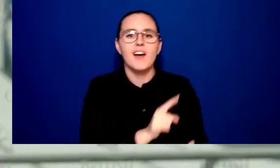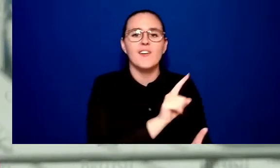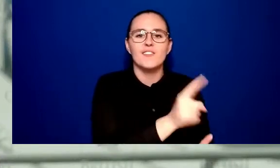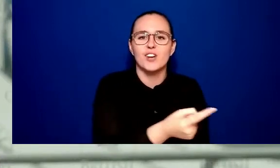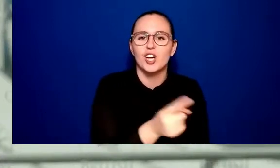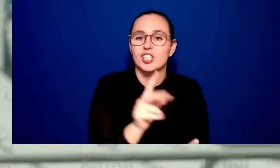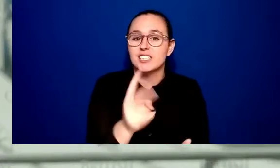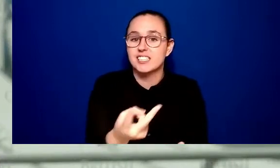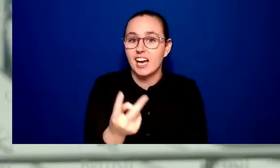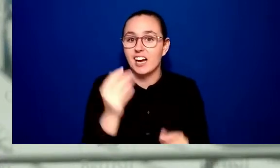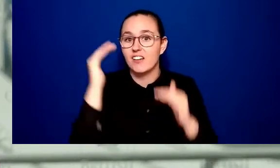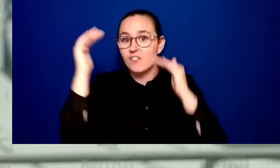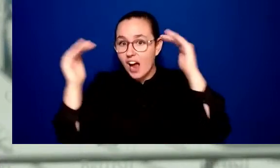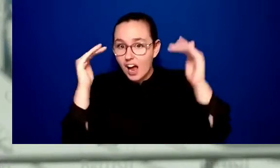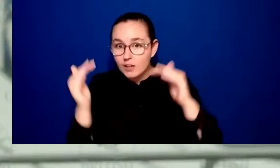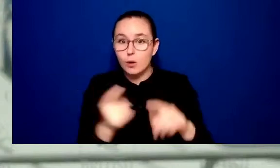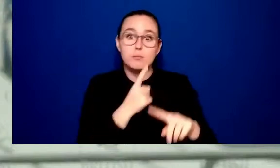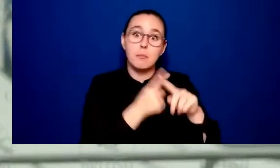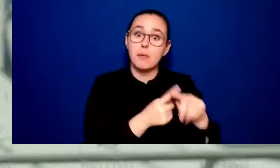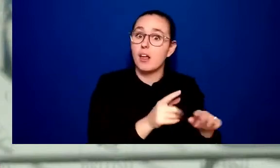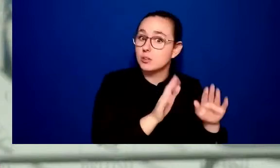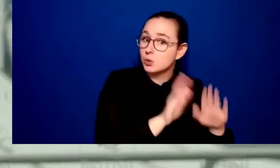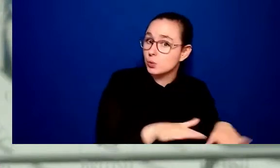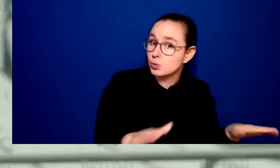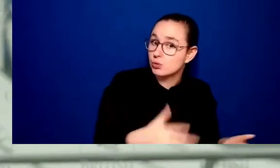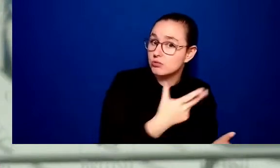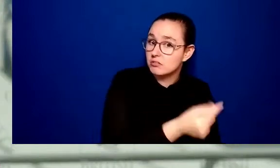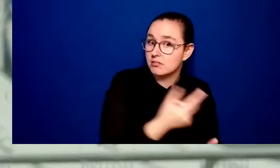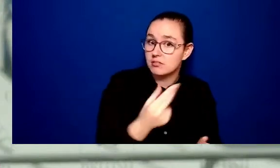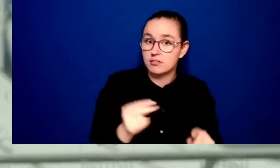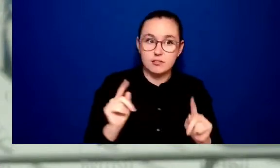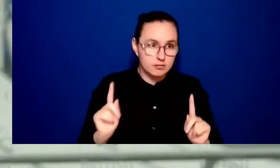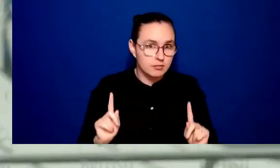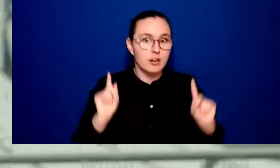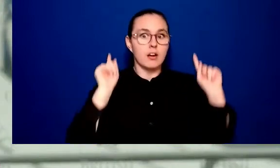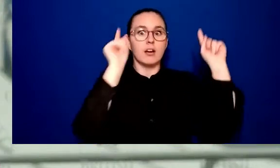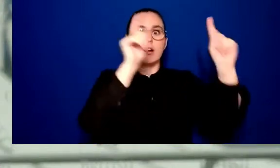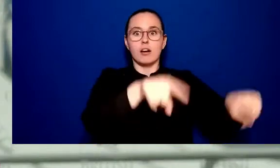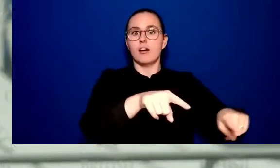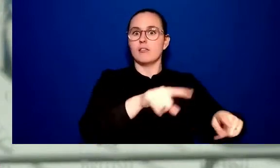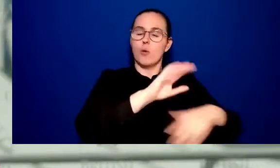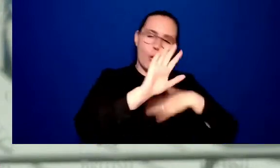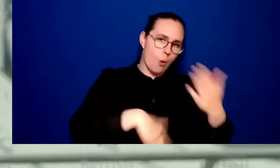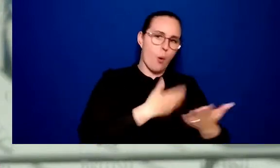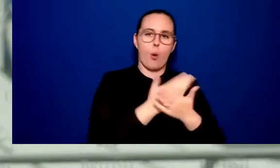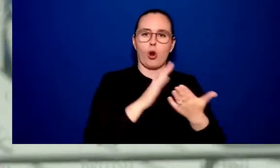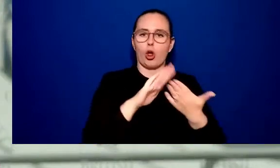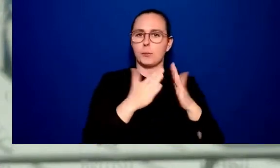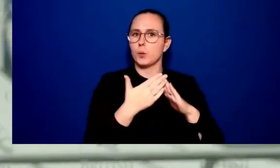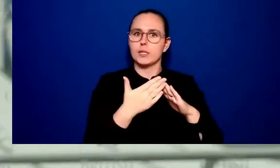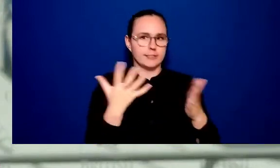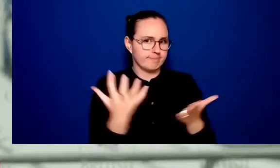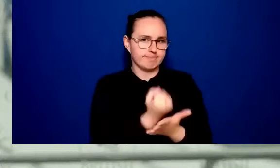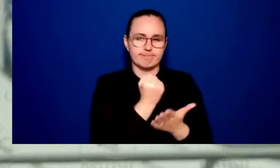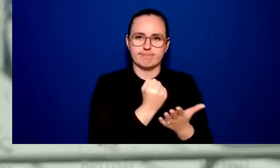being able to offer vaccination for younger Children and do a whole of community approach. We know that was very effective for many first nations and